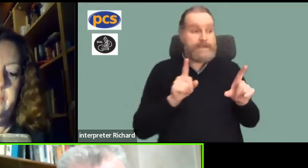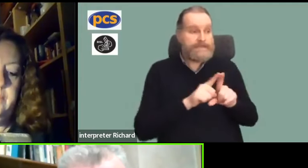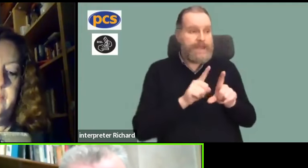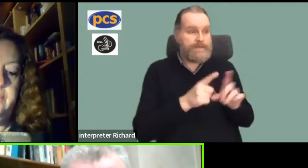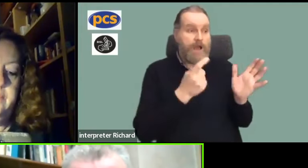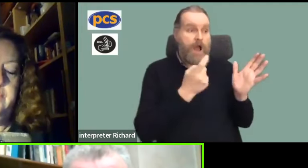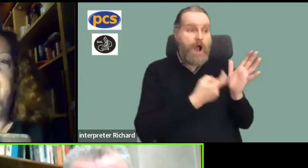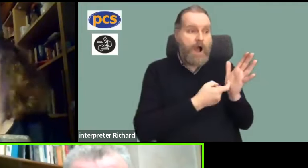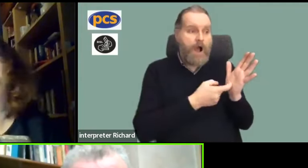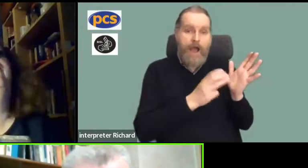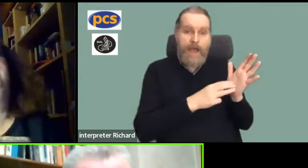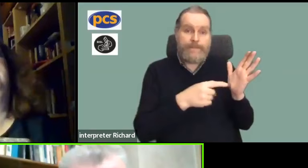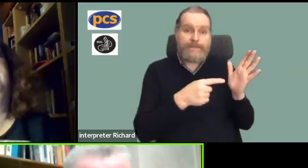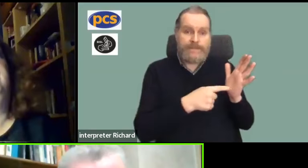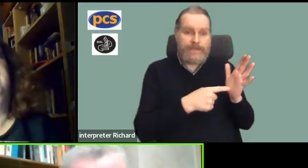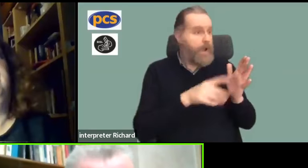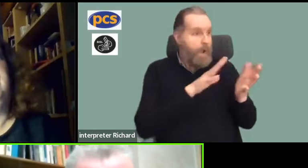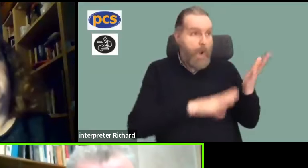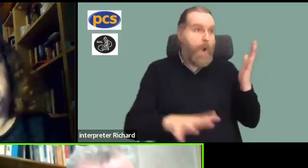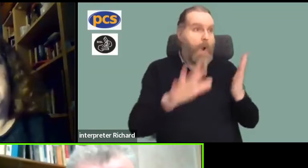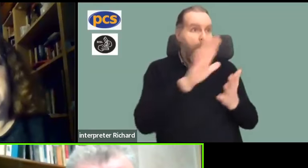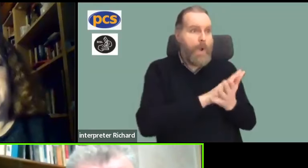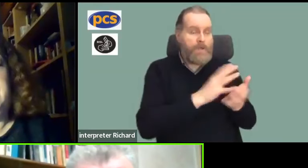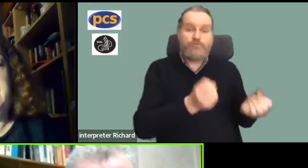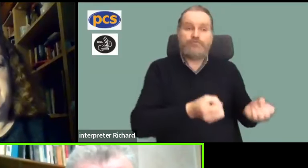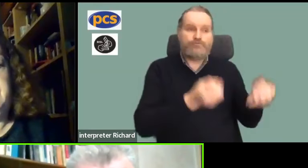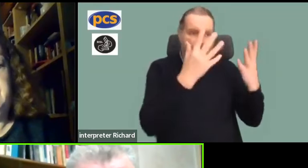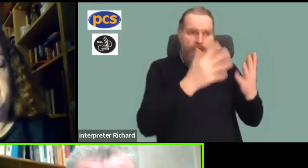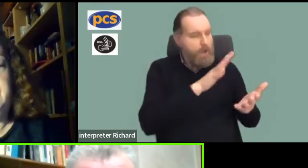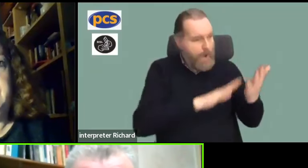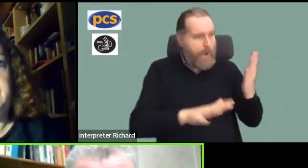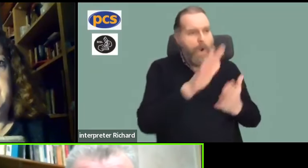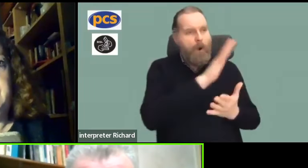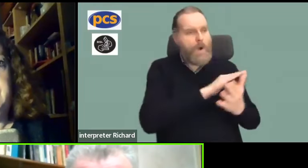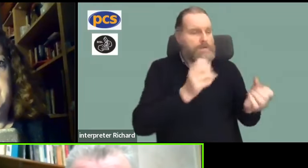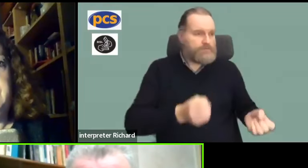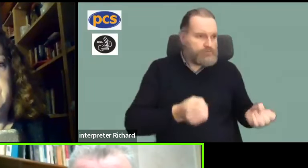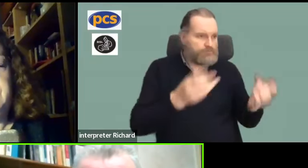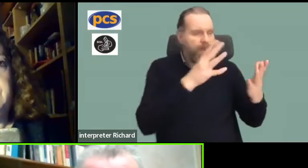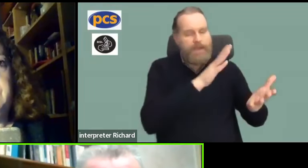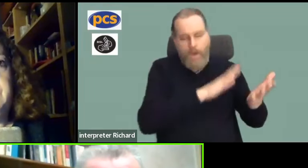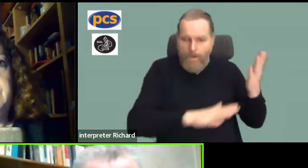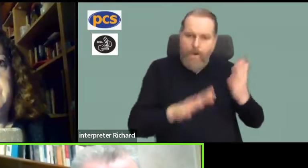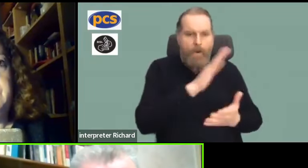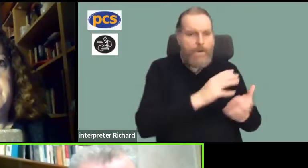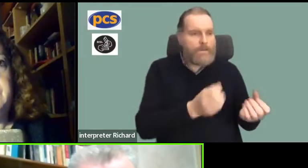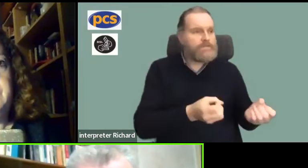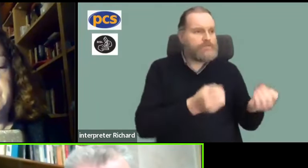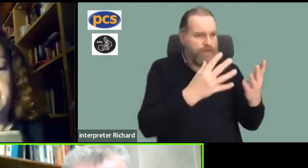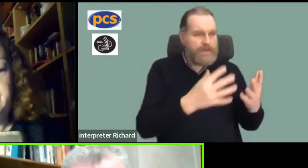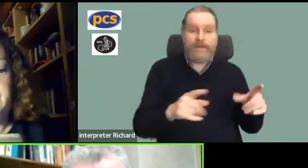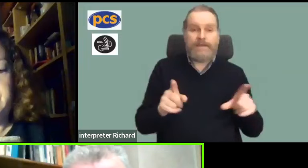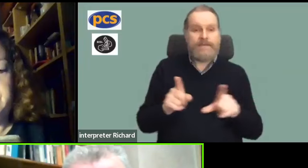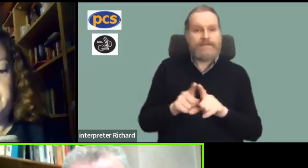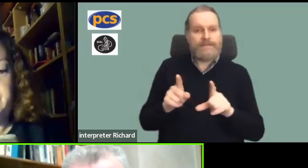to do n to do what say the Rmt. the postal workers are doing, which is to continually call everybody everybody out on everybody out on strike,